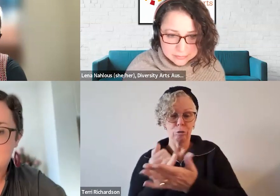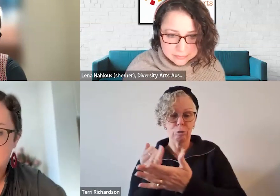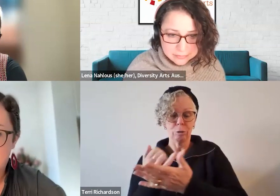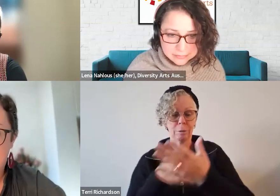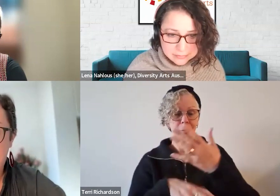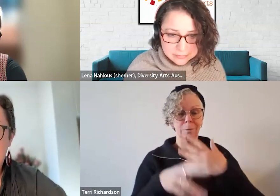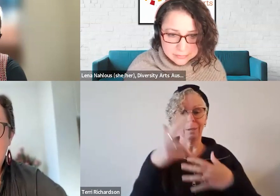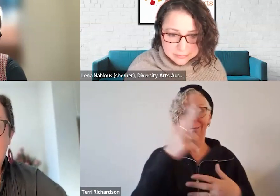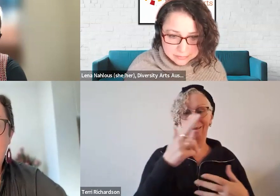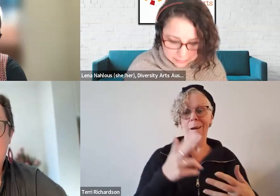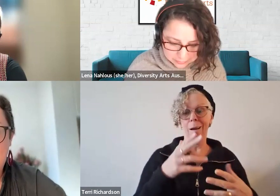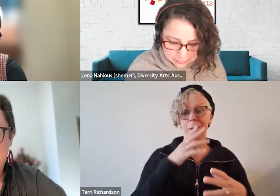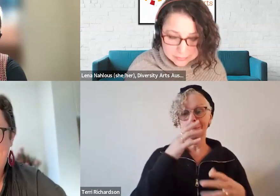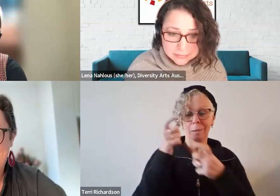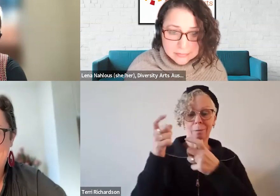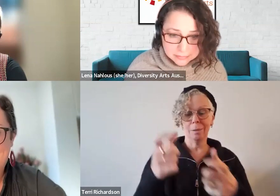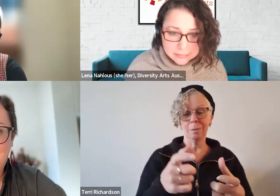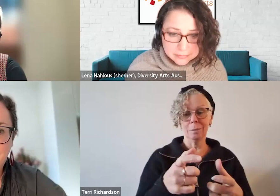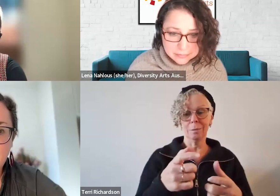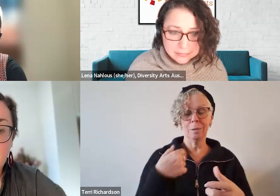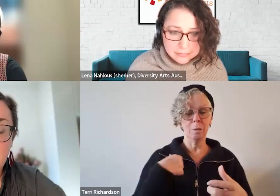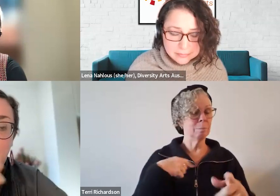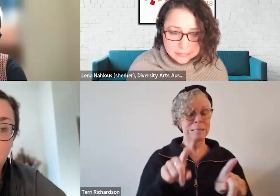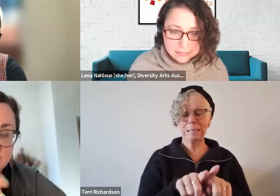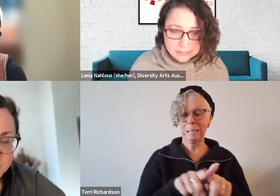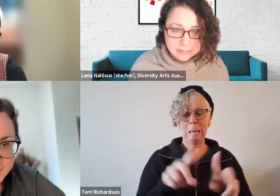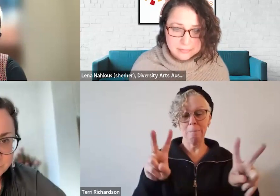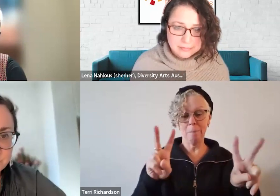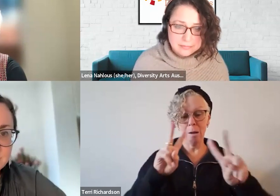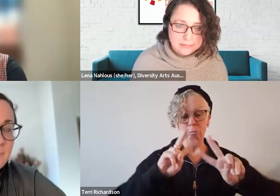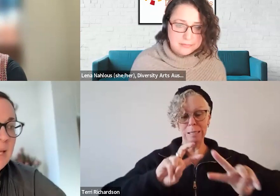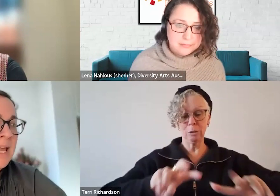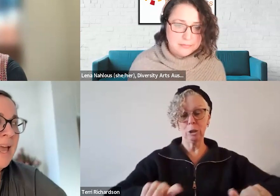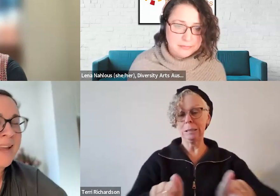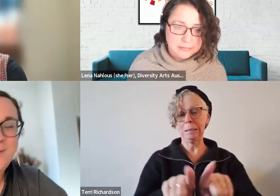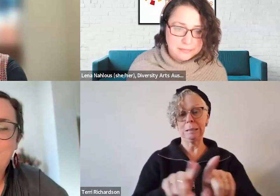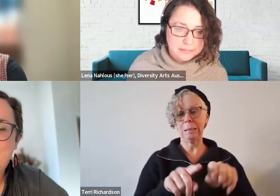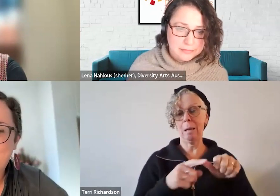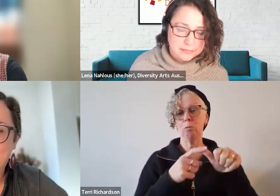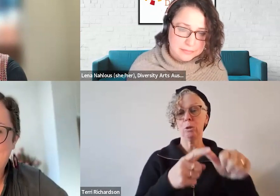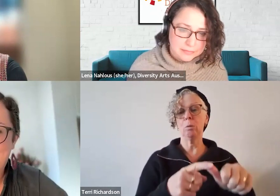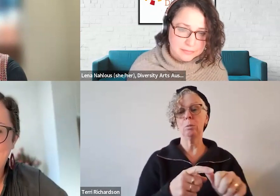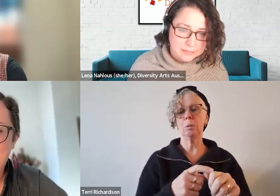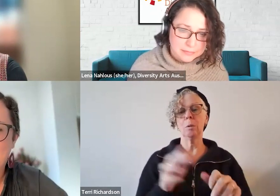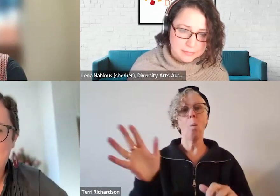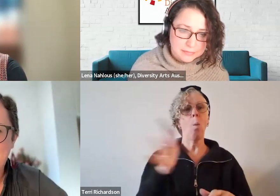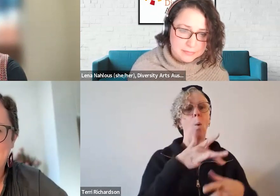My research has been coming back with very similar results and that can all feel really overwhelming.